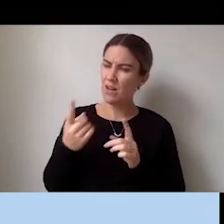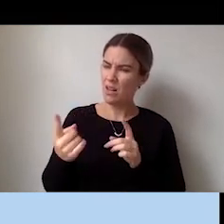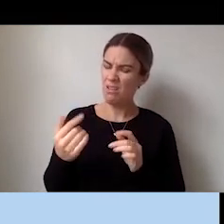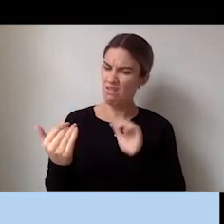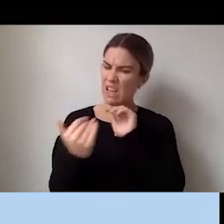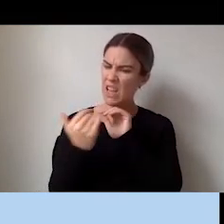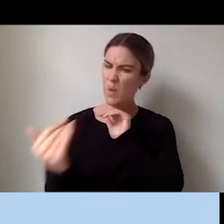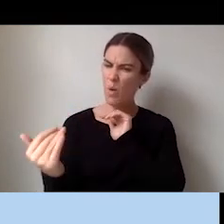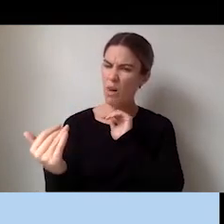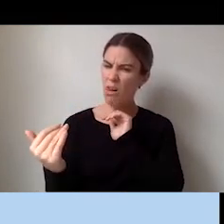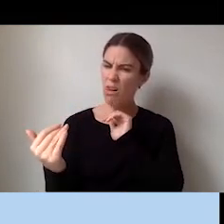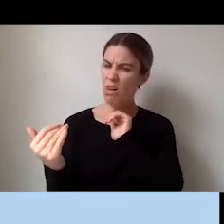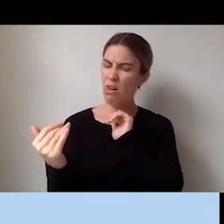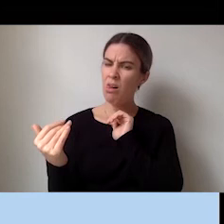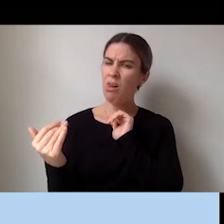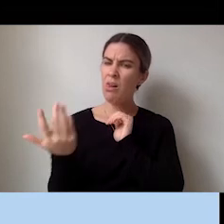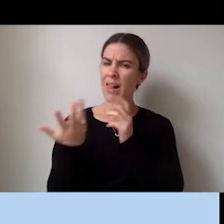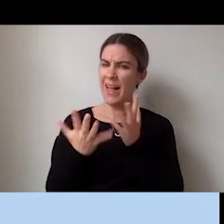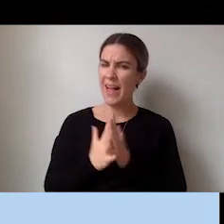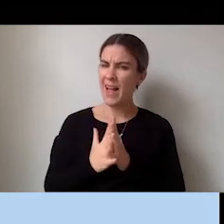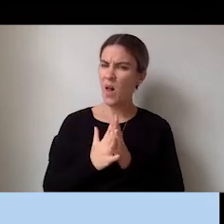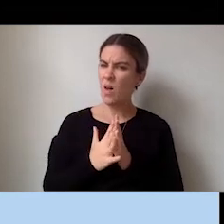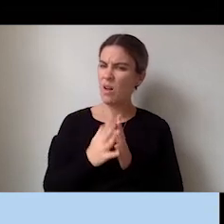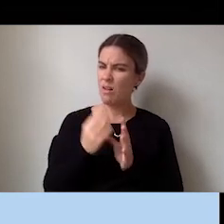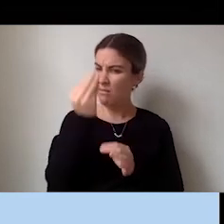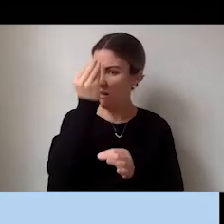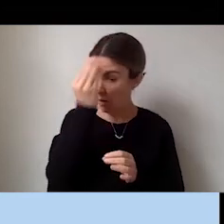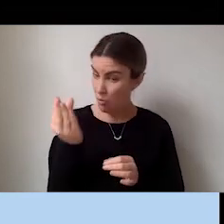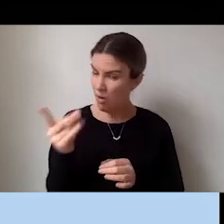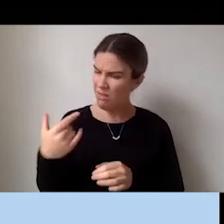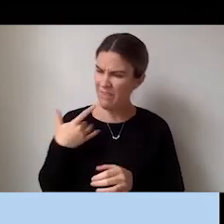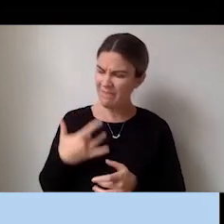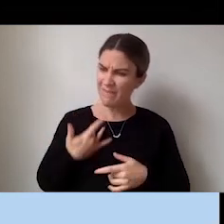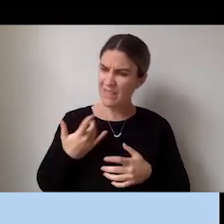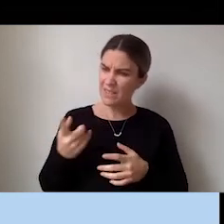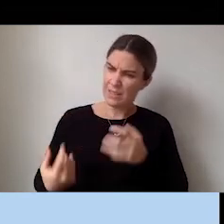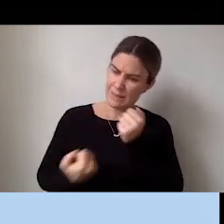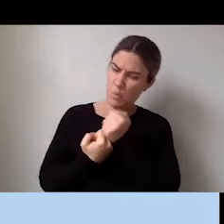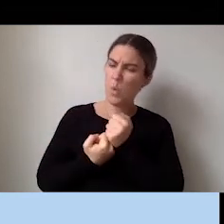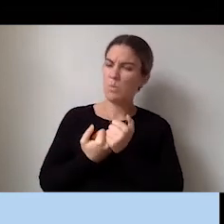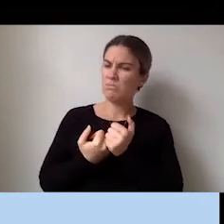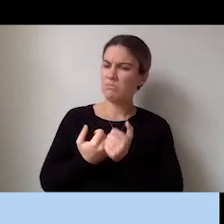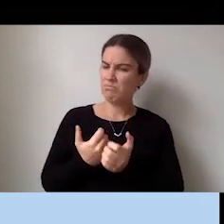how did I let them know that I felt supported or validated or enriched